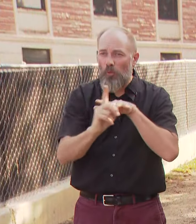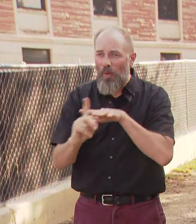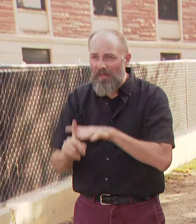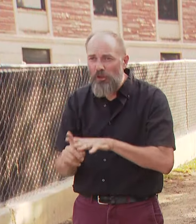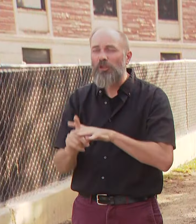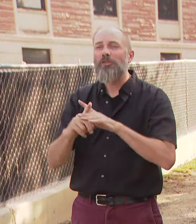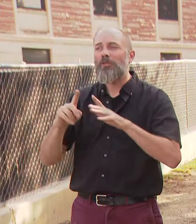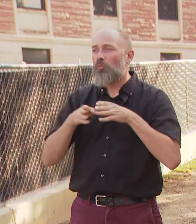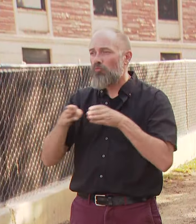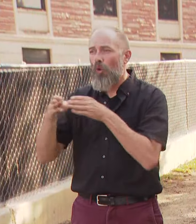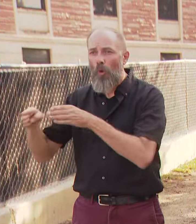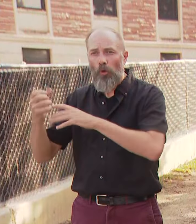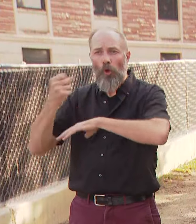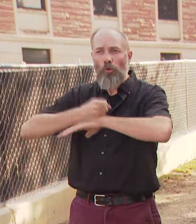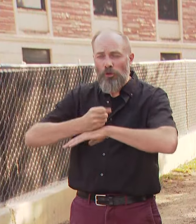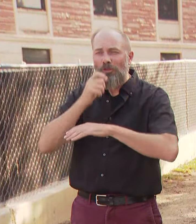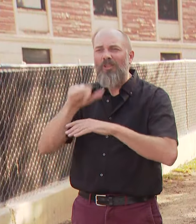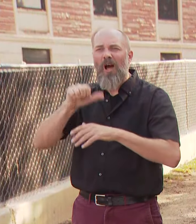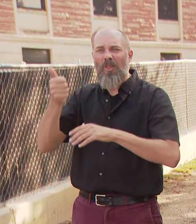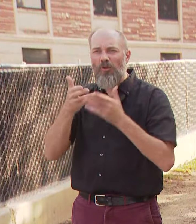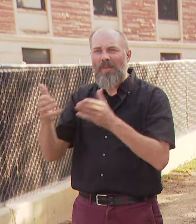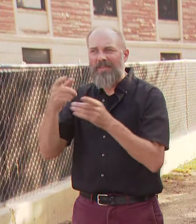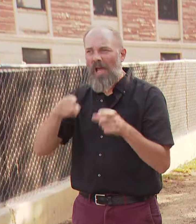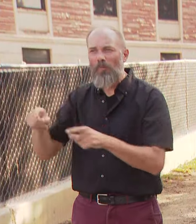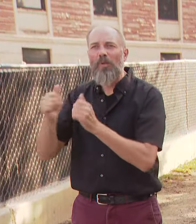all the other things going on with the Lakeshore fire. Thanks